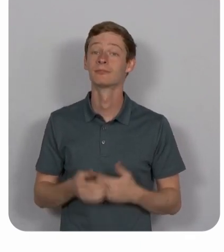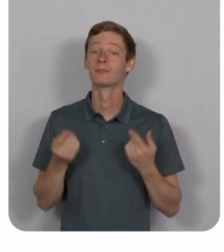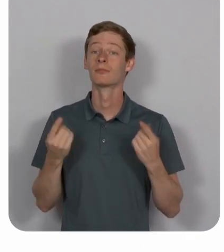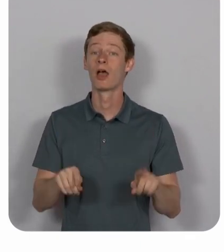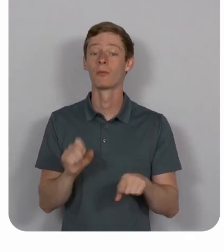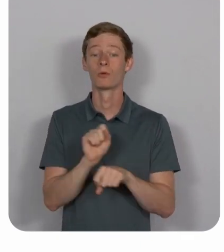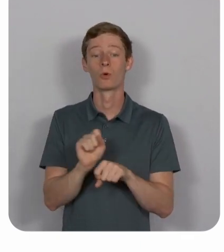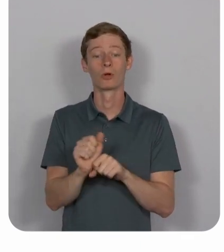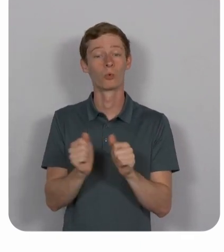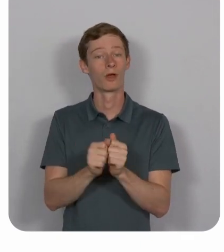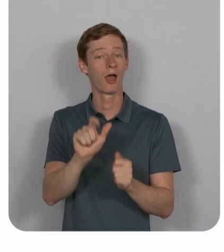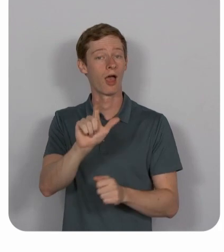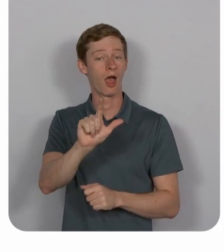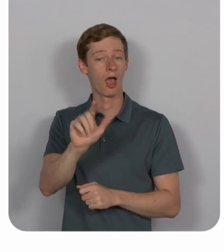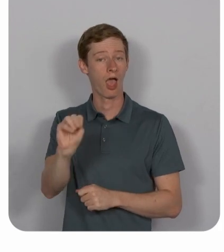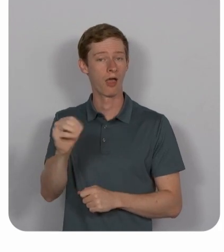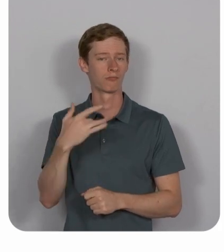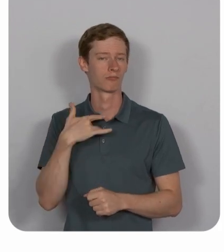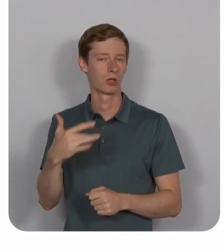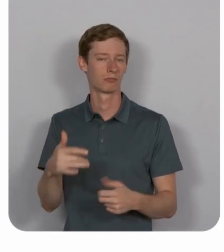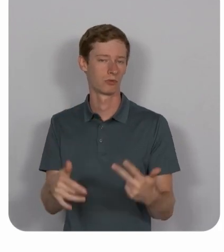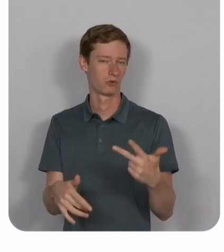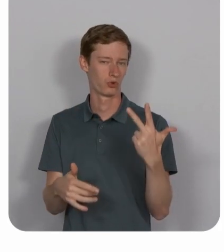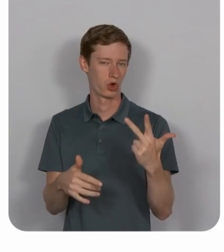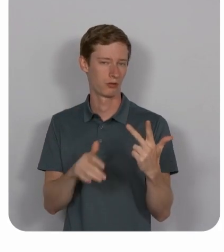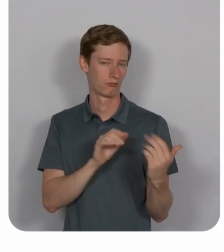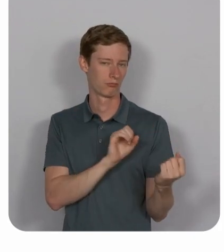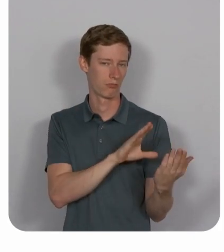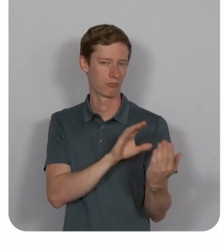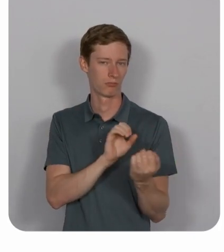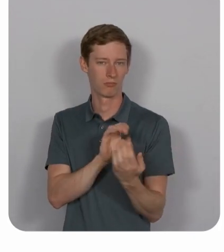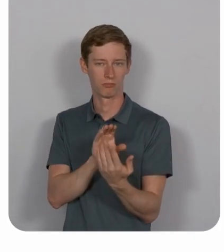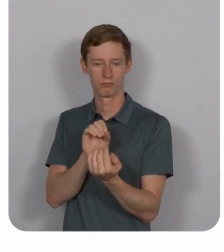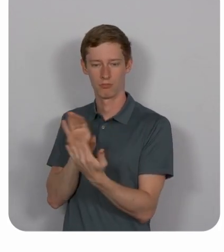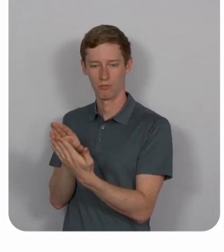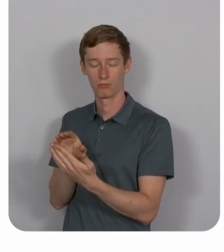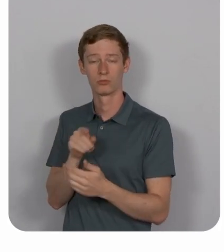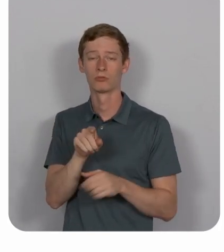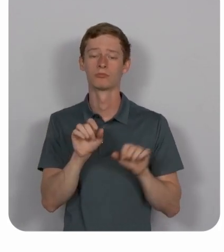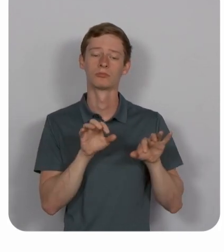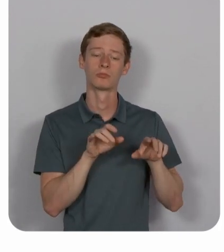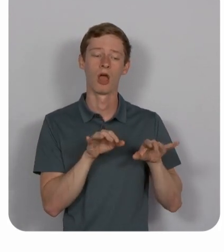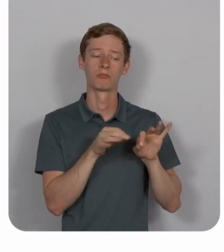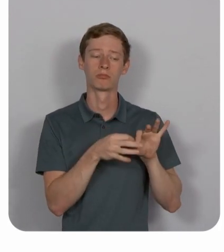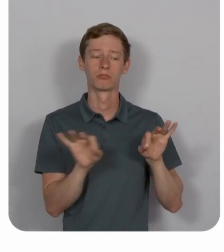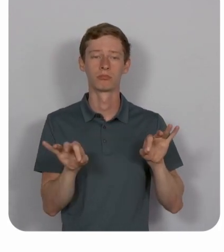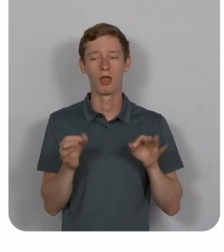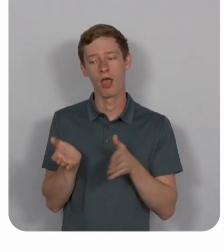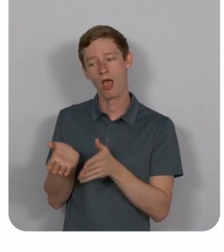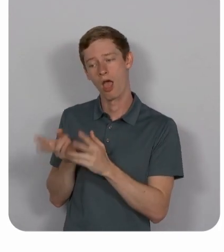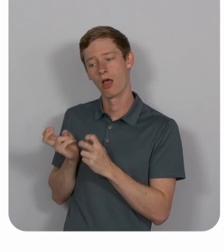When working with large language models, there are usually three ways to do so: You can prompt it to reference any existing knowledge,